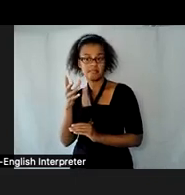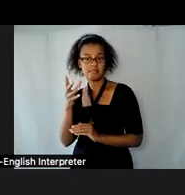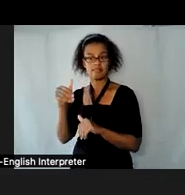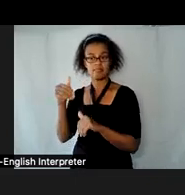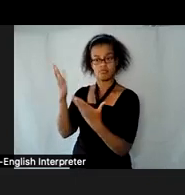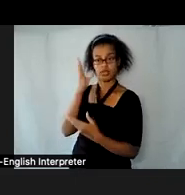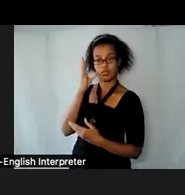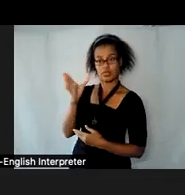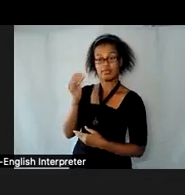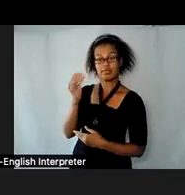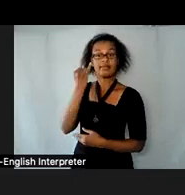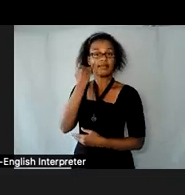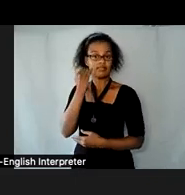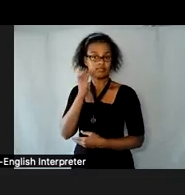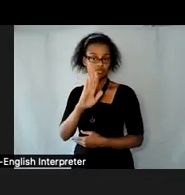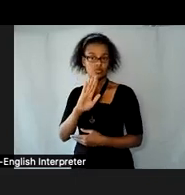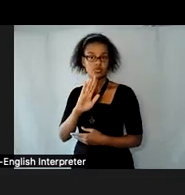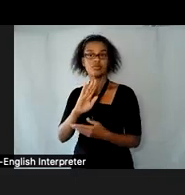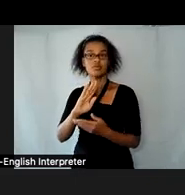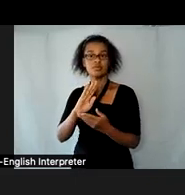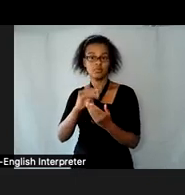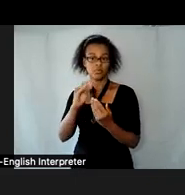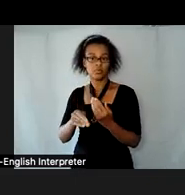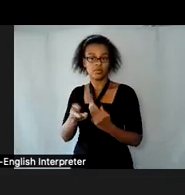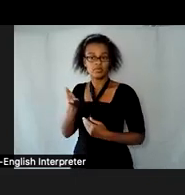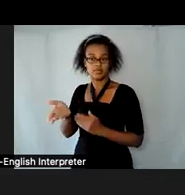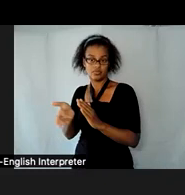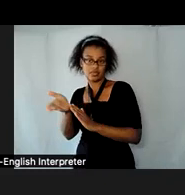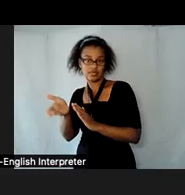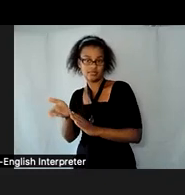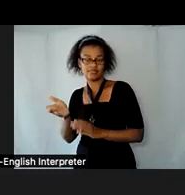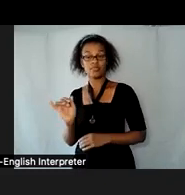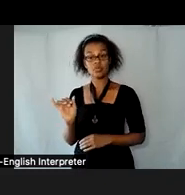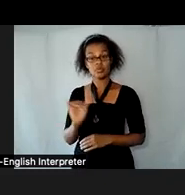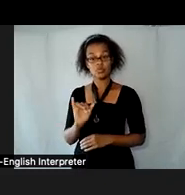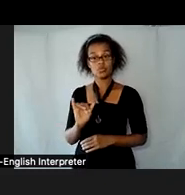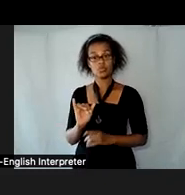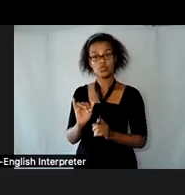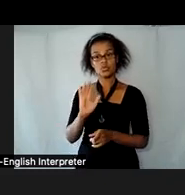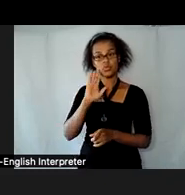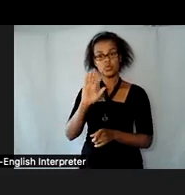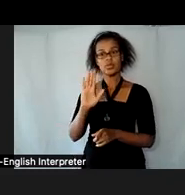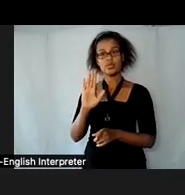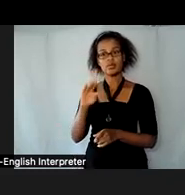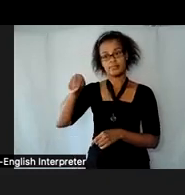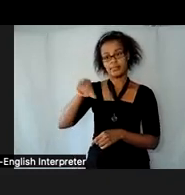And TC will also cover general liability insurance for the events that take place as part of